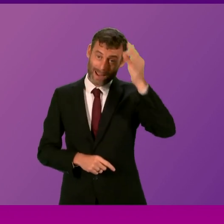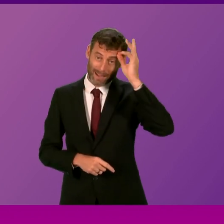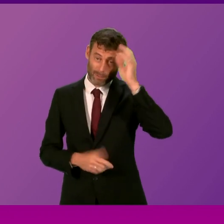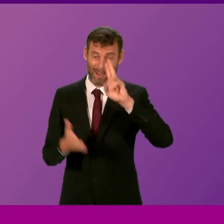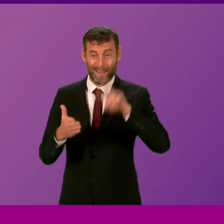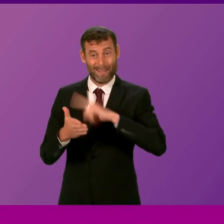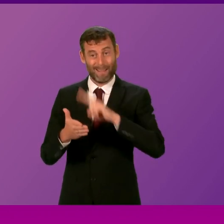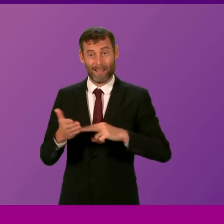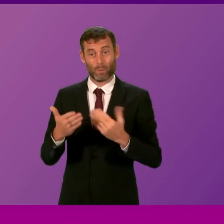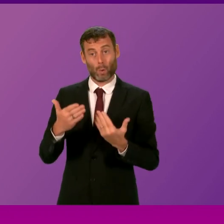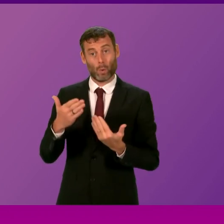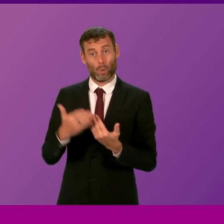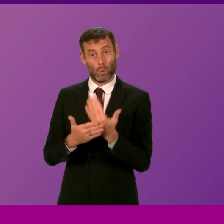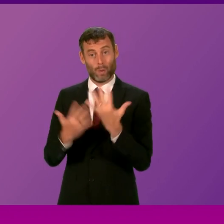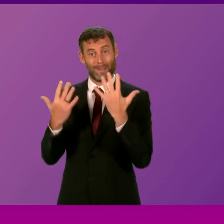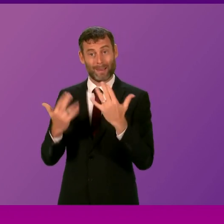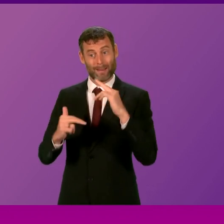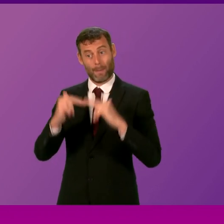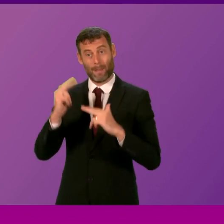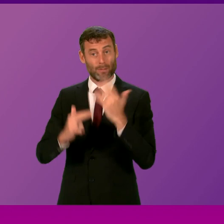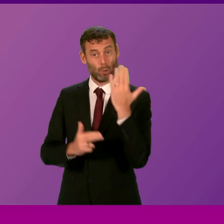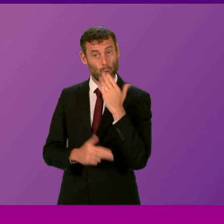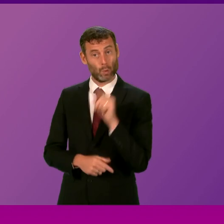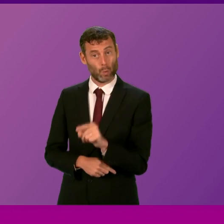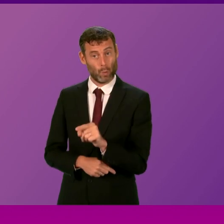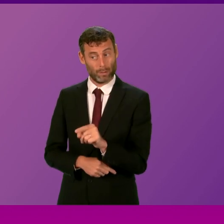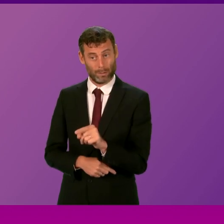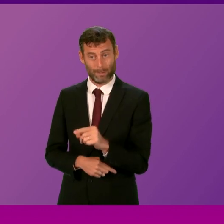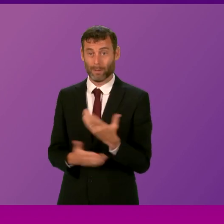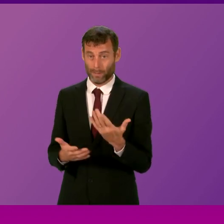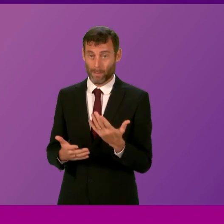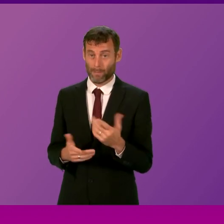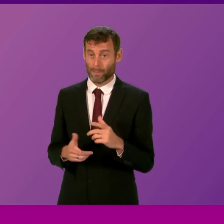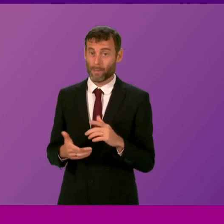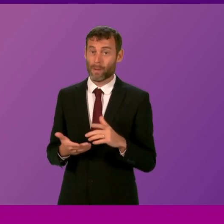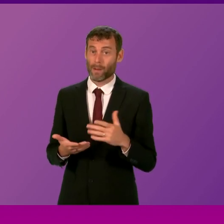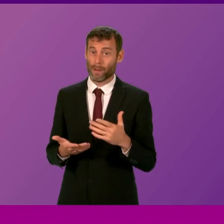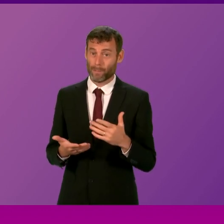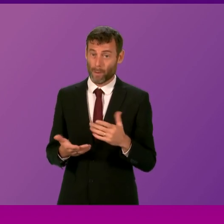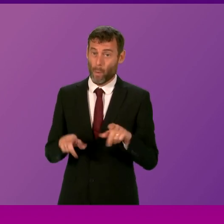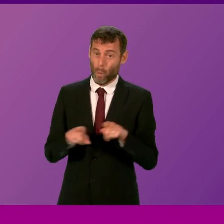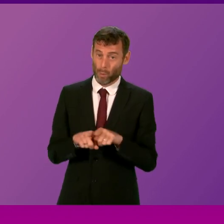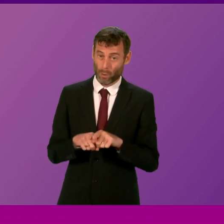buildings, which means that desperately needed affordable housing will be lost. It is due to